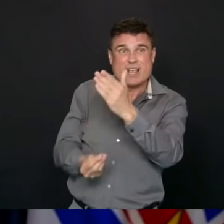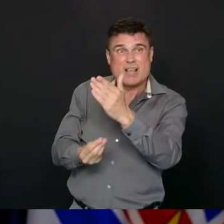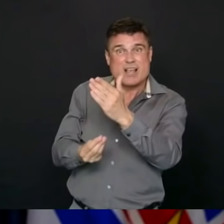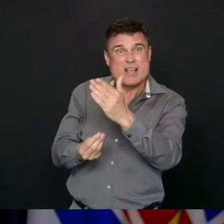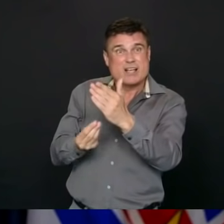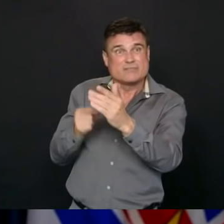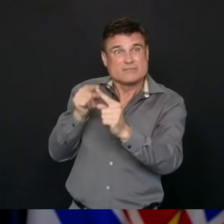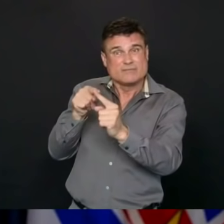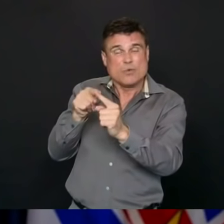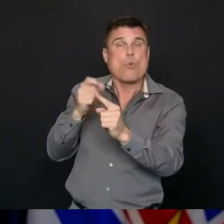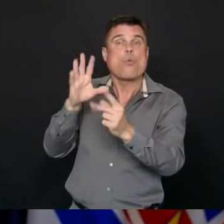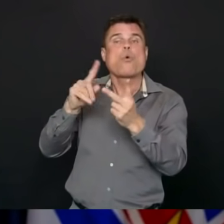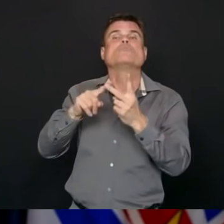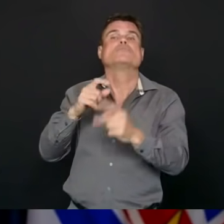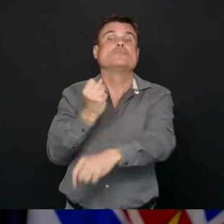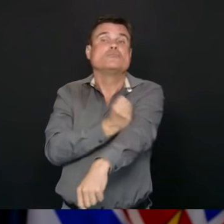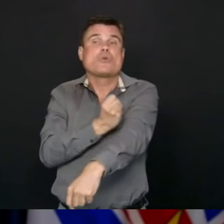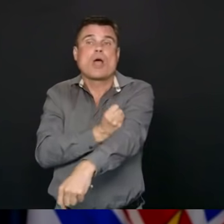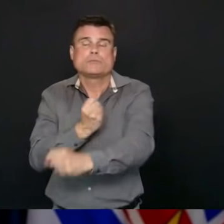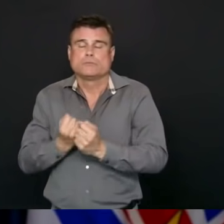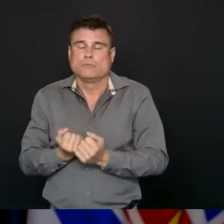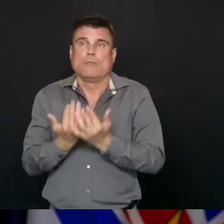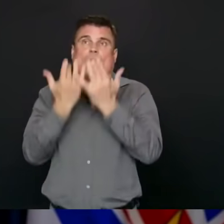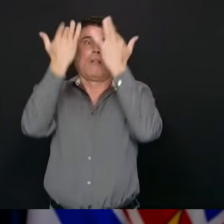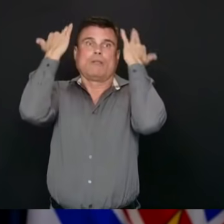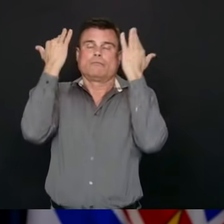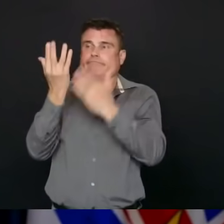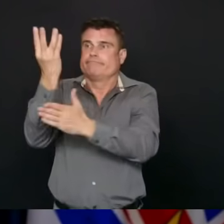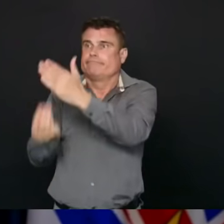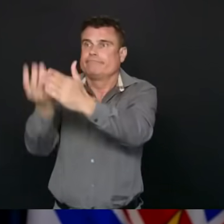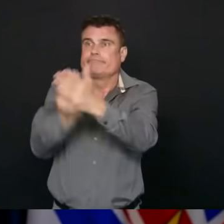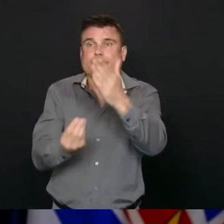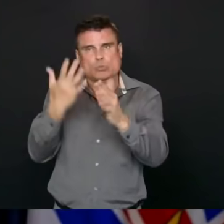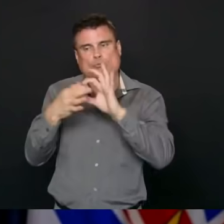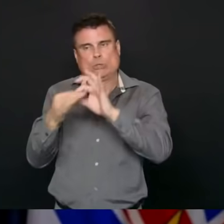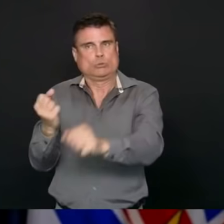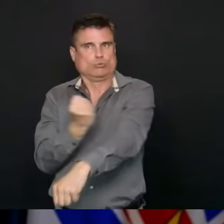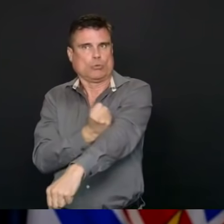and the huge continuing effort for society and us as a government in responding to that situation, which continues